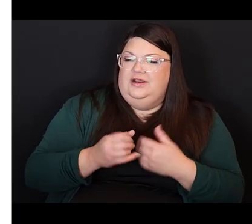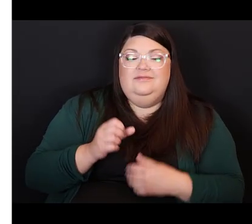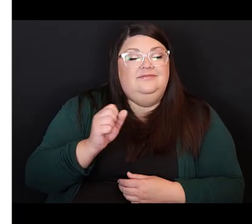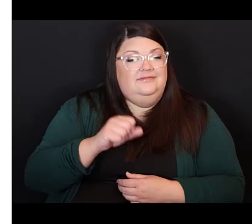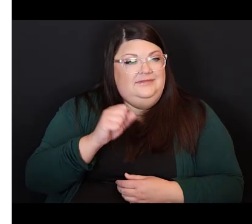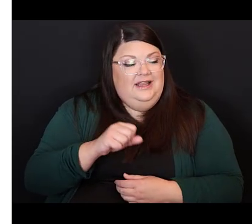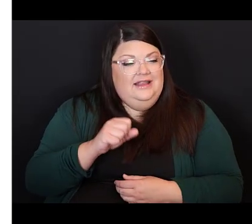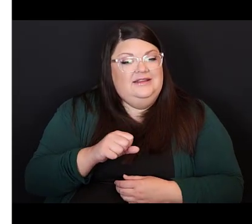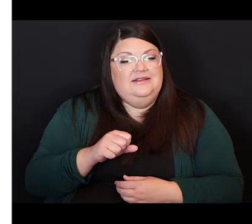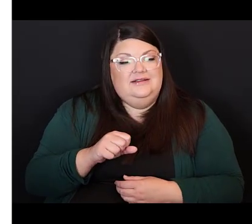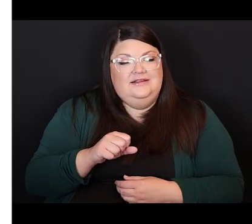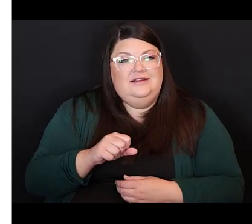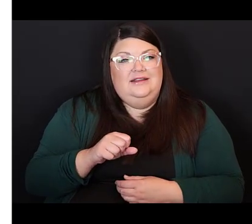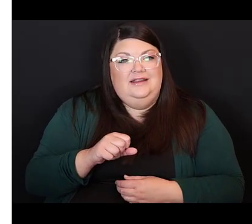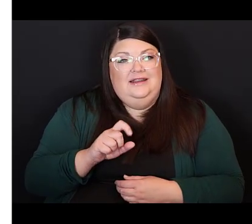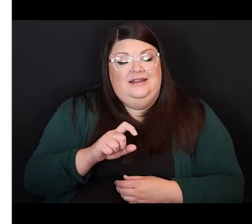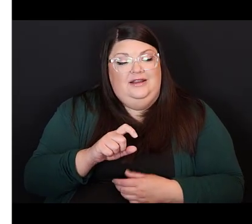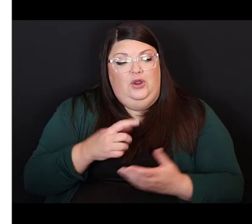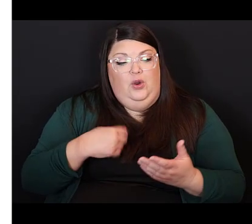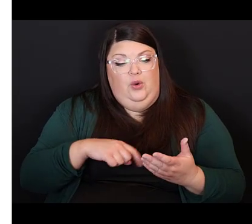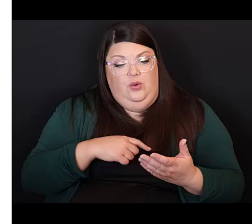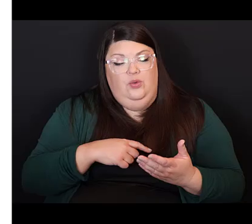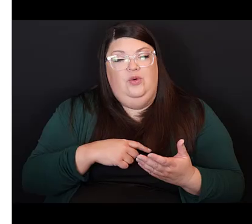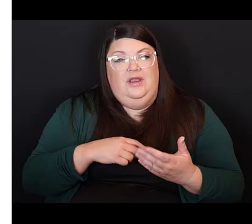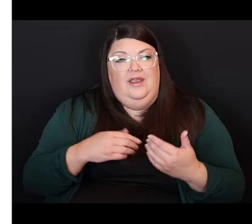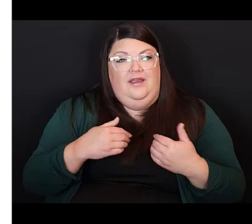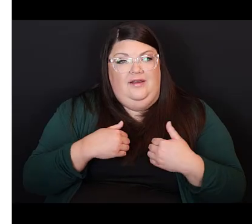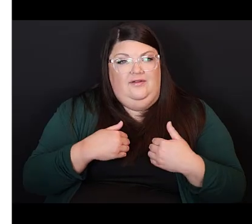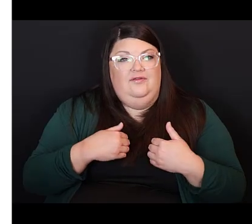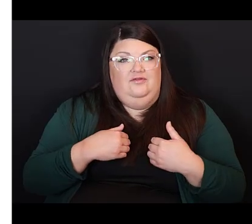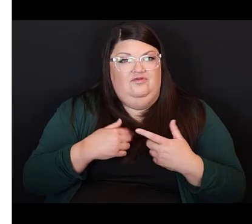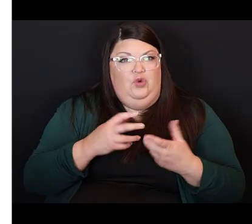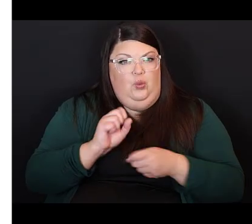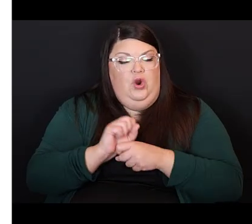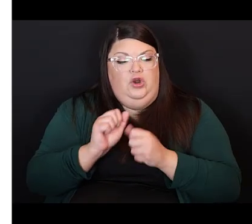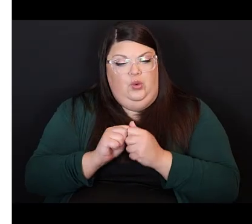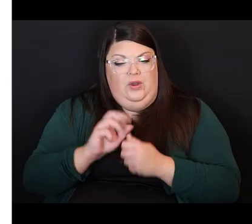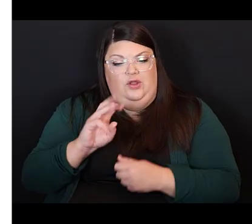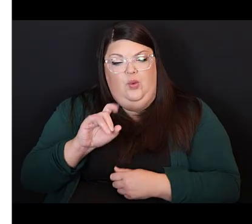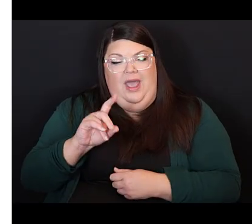[Beanca] VOA-TX has worked with Wilder Research for a number of years,